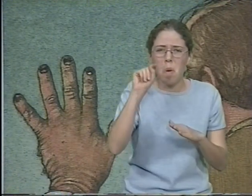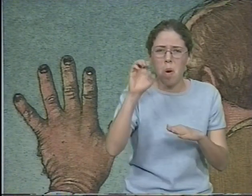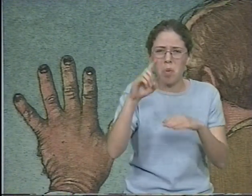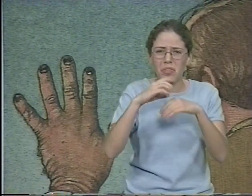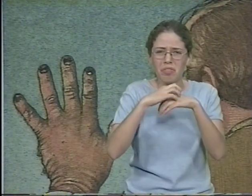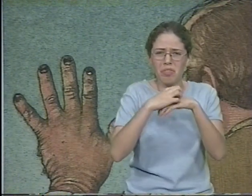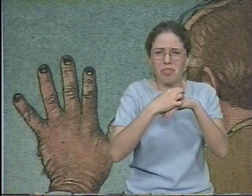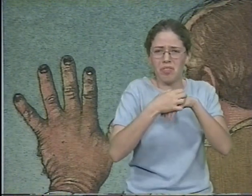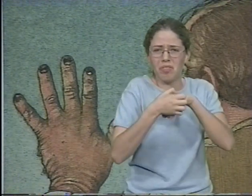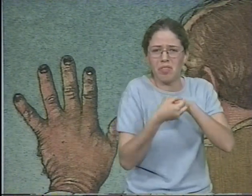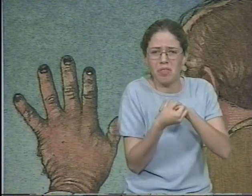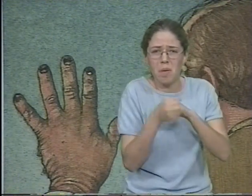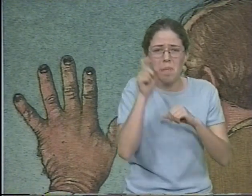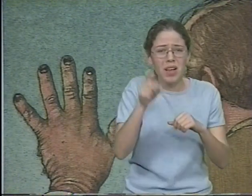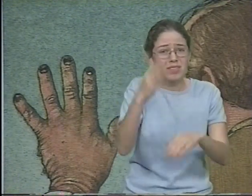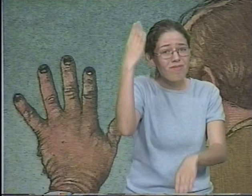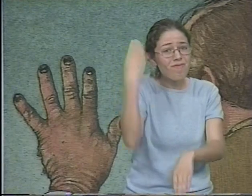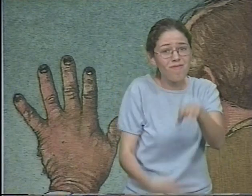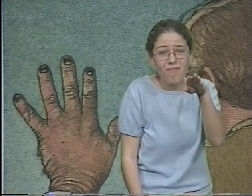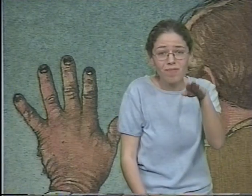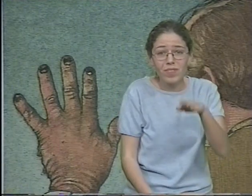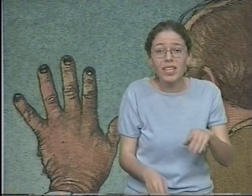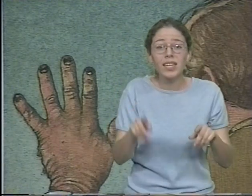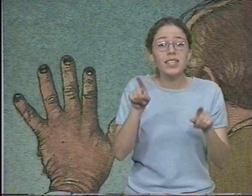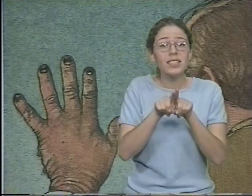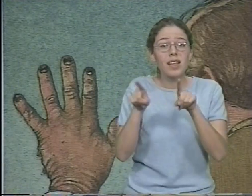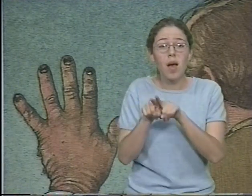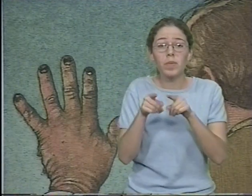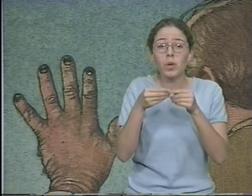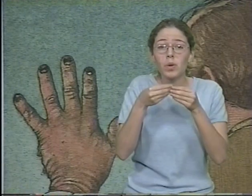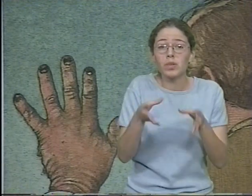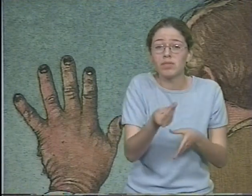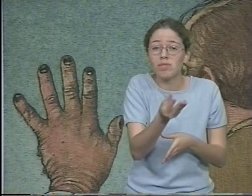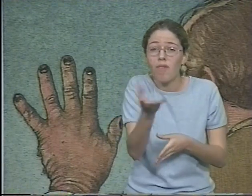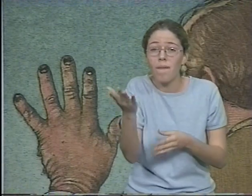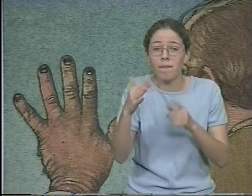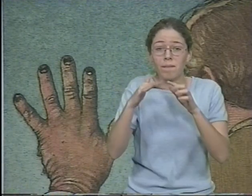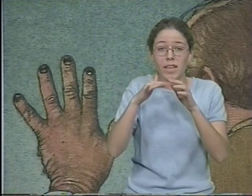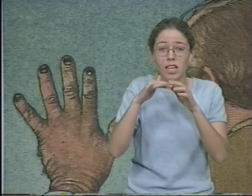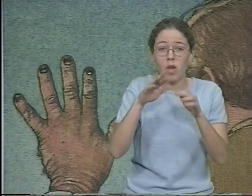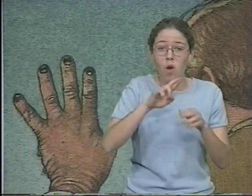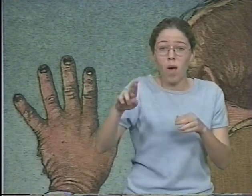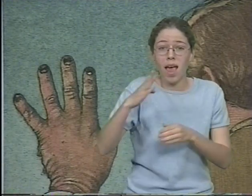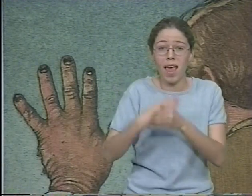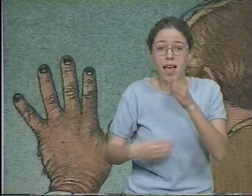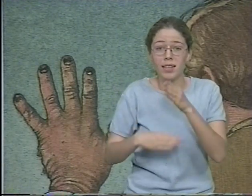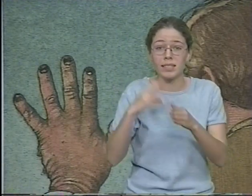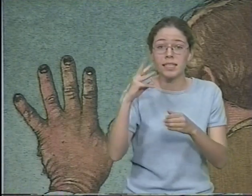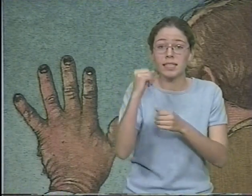He also lost several fingers on his right hand. Six years later he died.